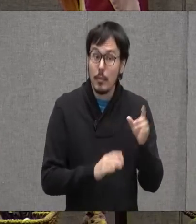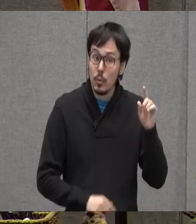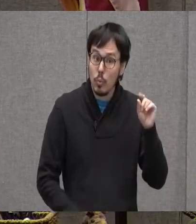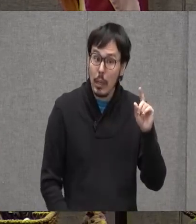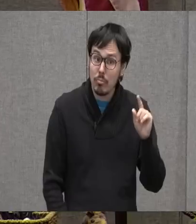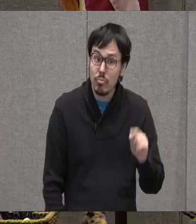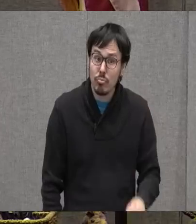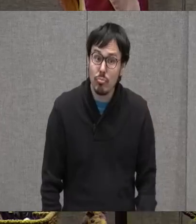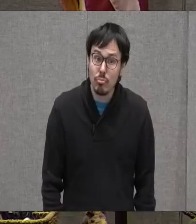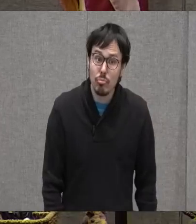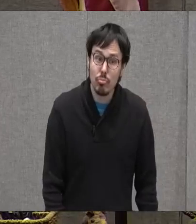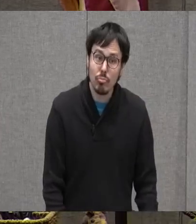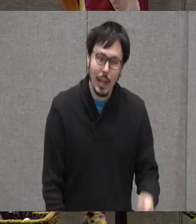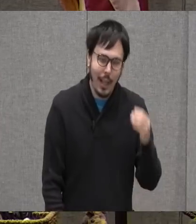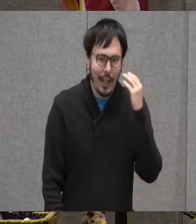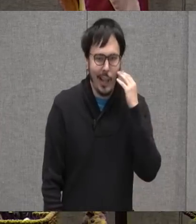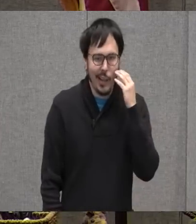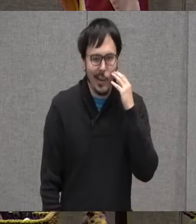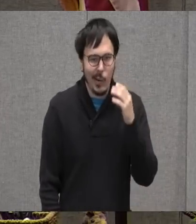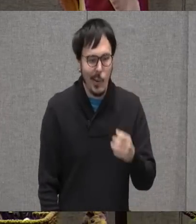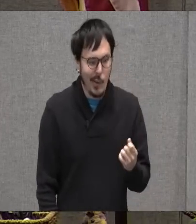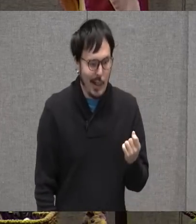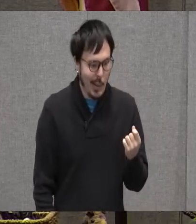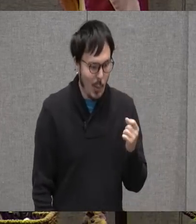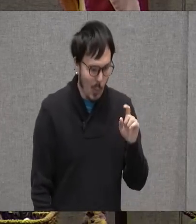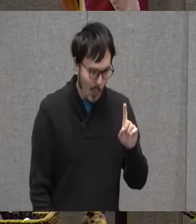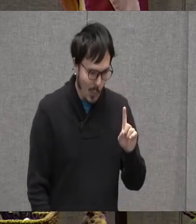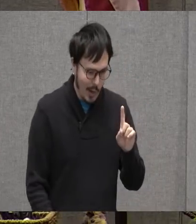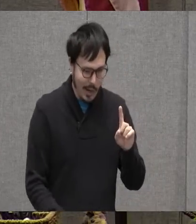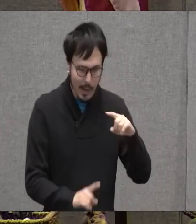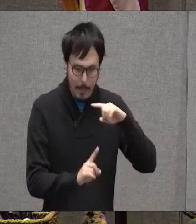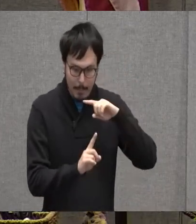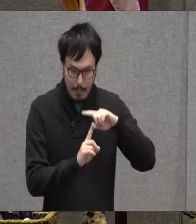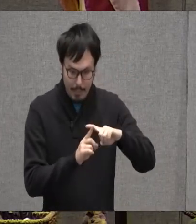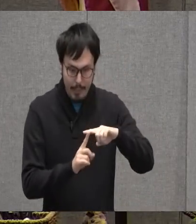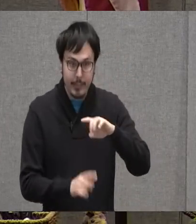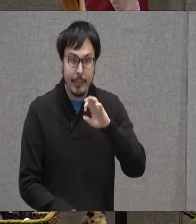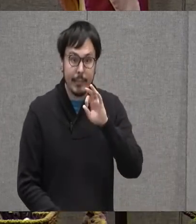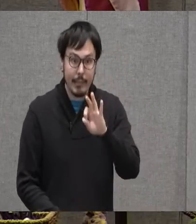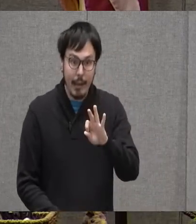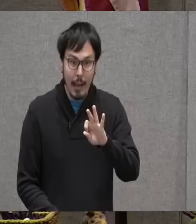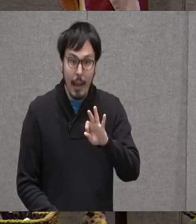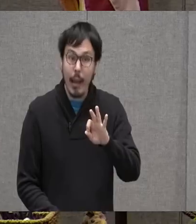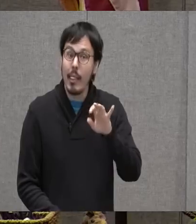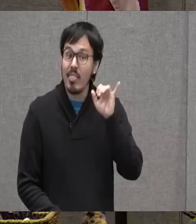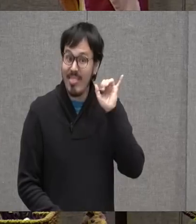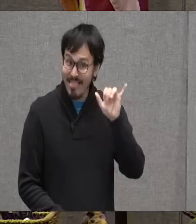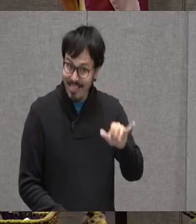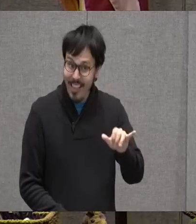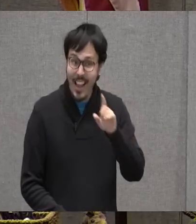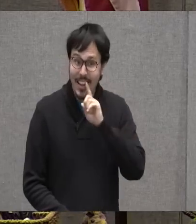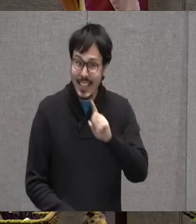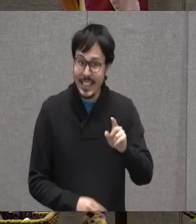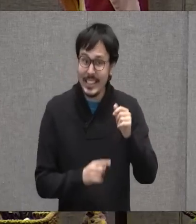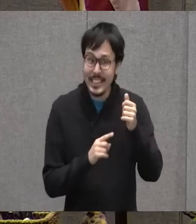I know that one plus nine equals 10 and I know that 10 is halfway.